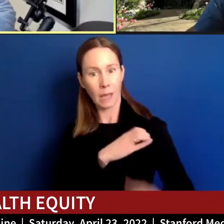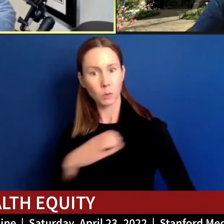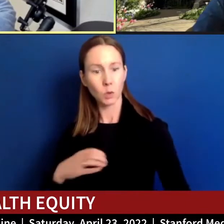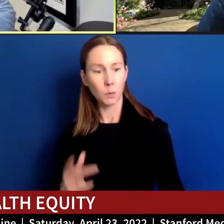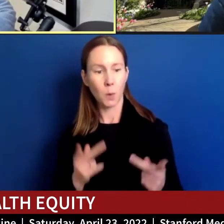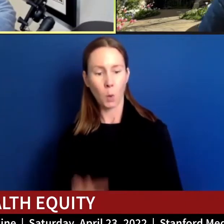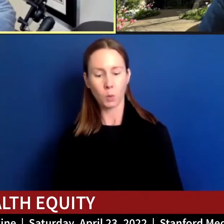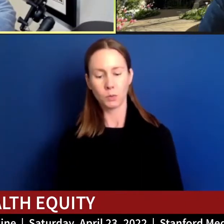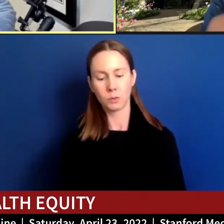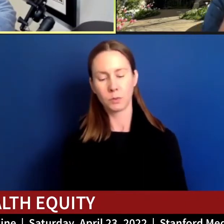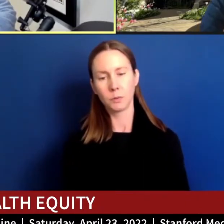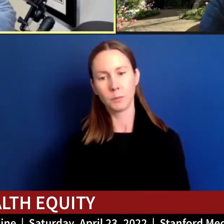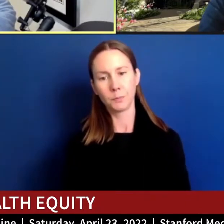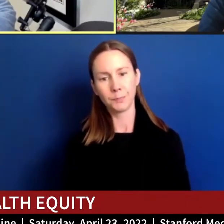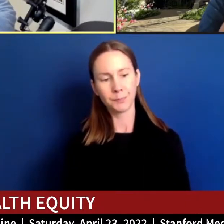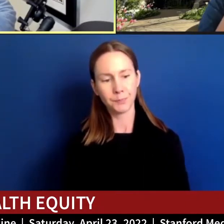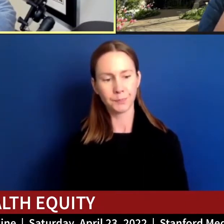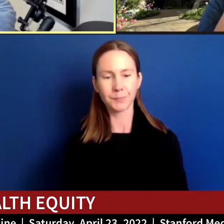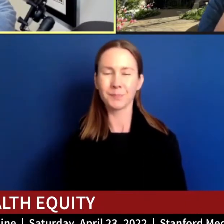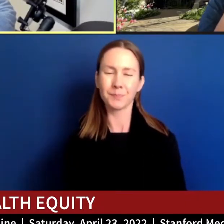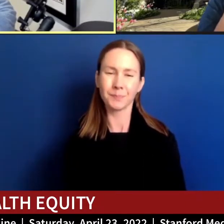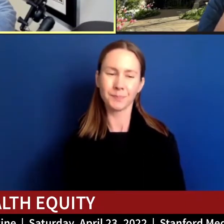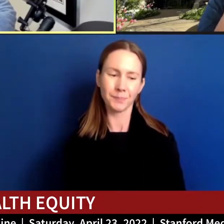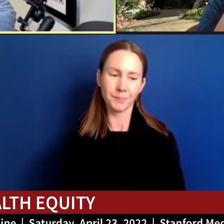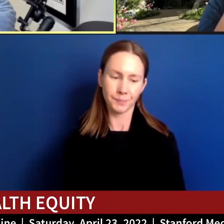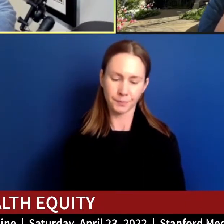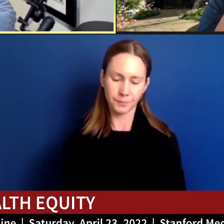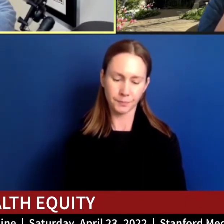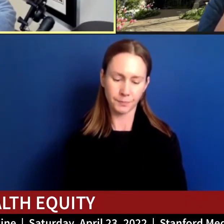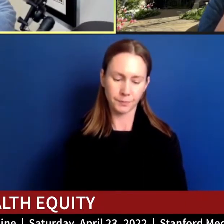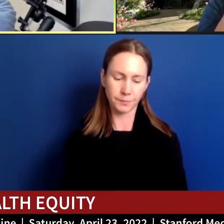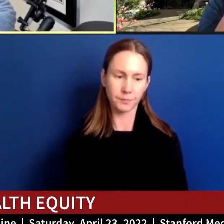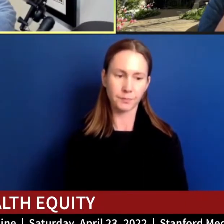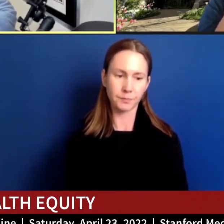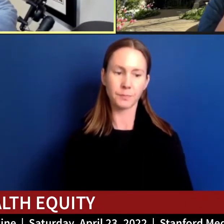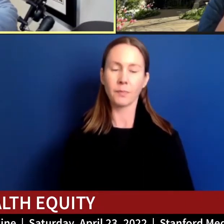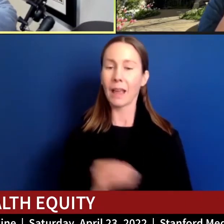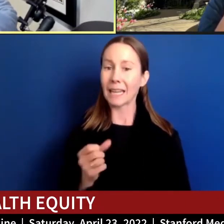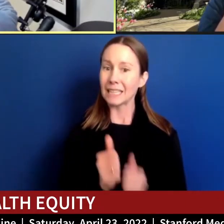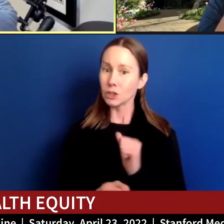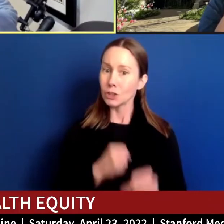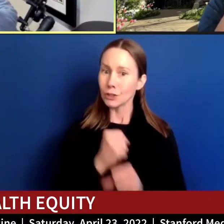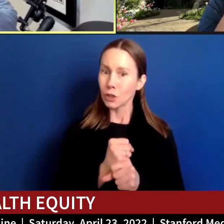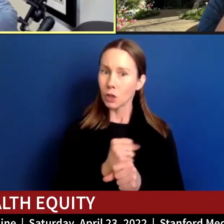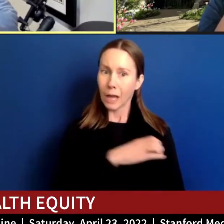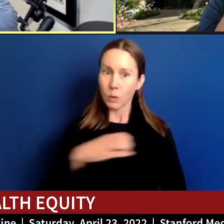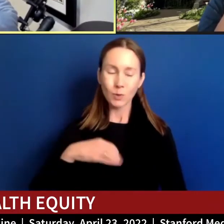and each year they're voted on by the council members. And we're a small,